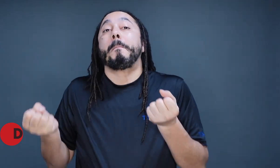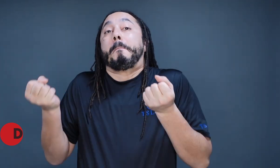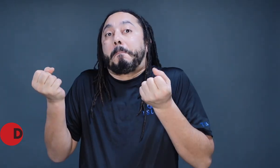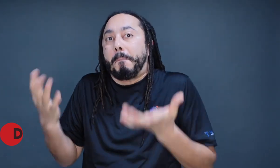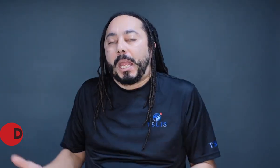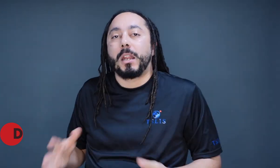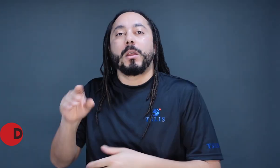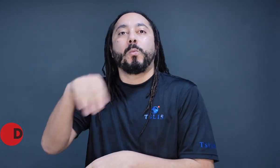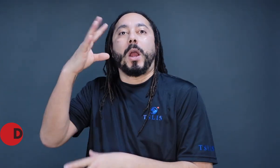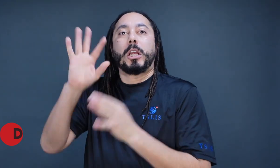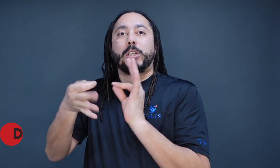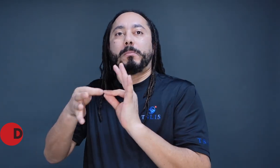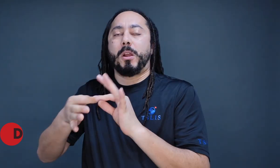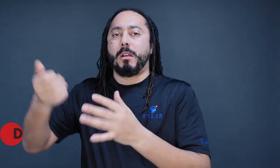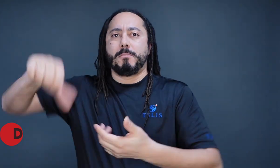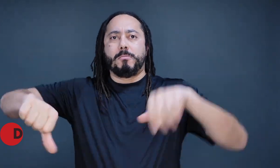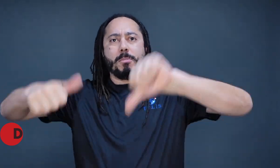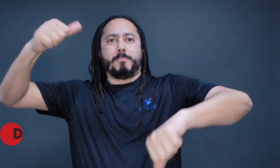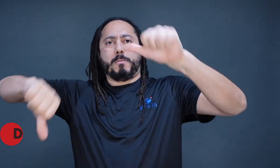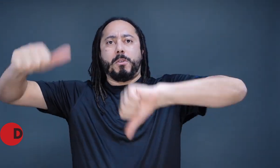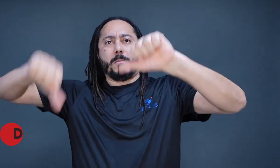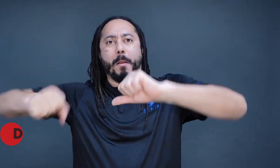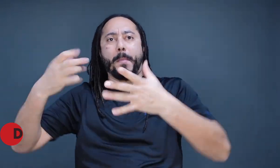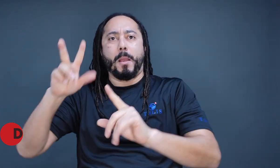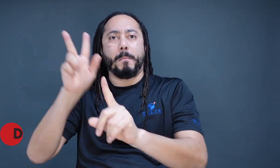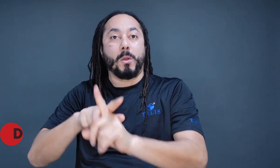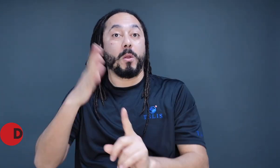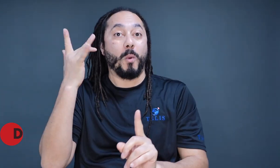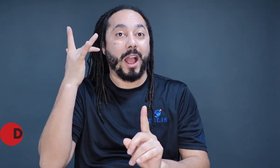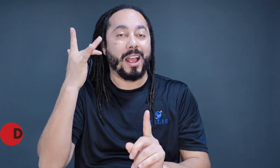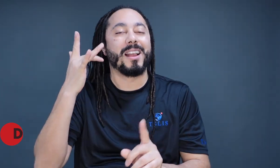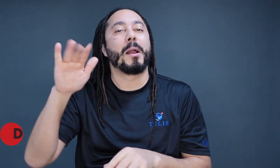of them had was because there was a Black speaker. It is important